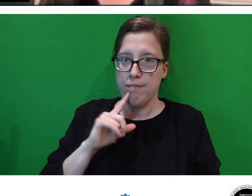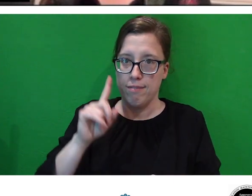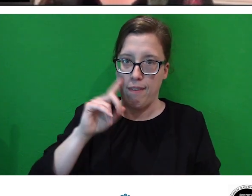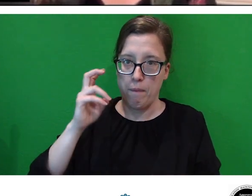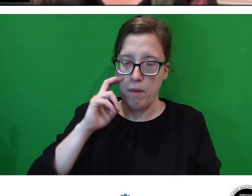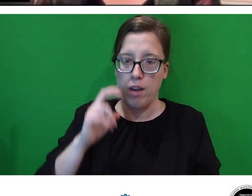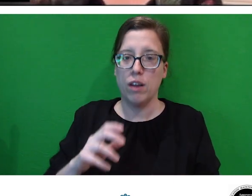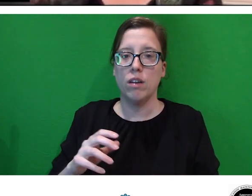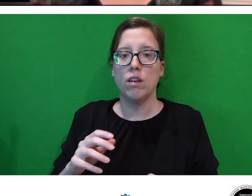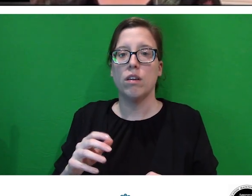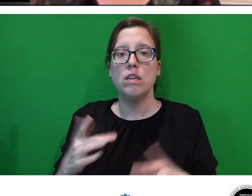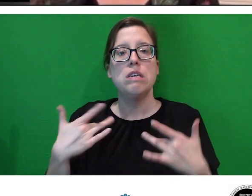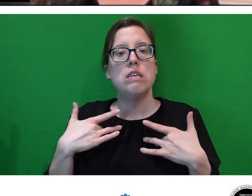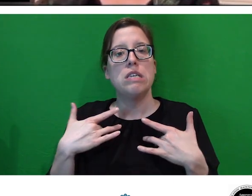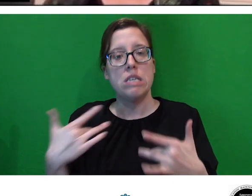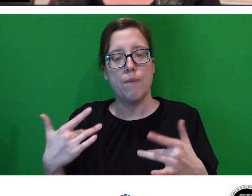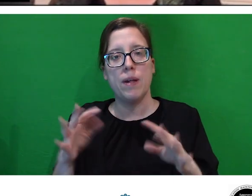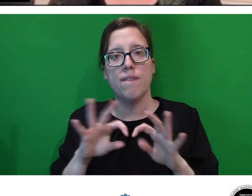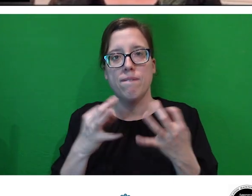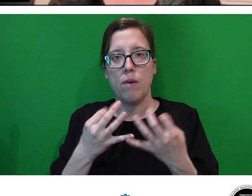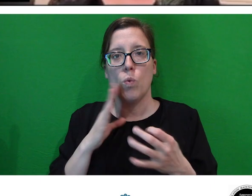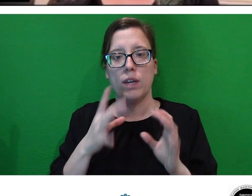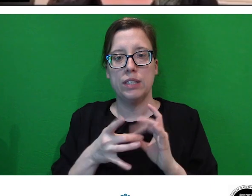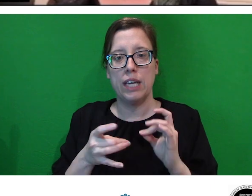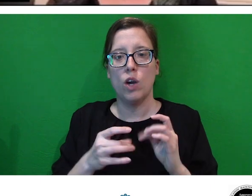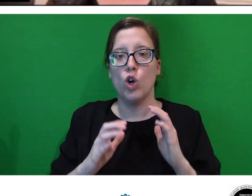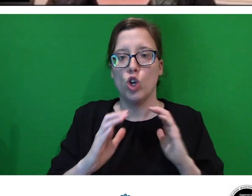"When asked what is the singular most need...most important need